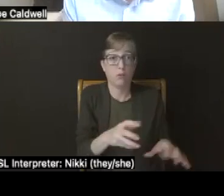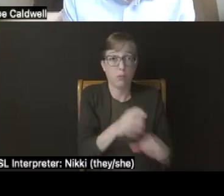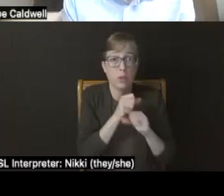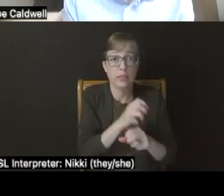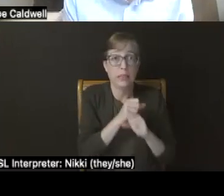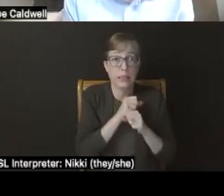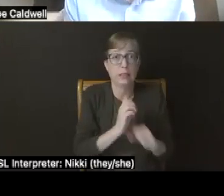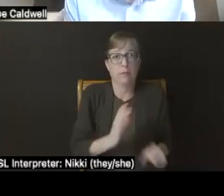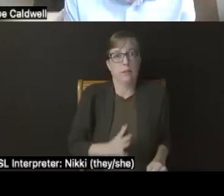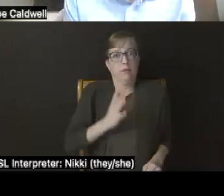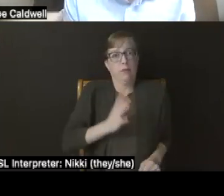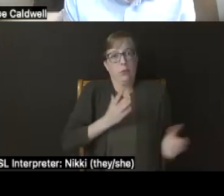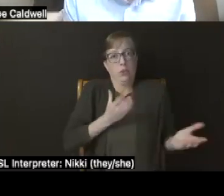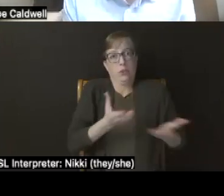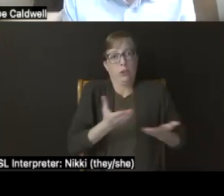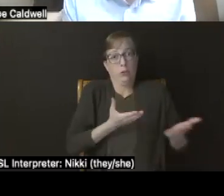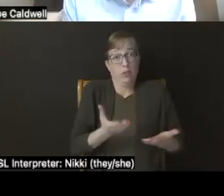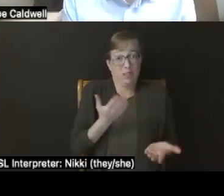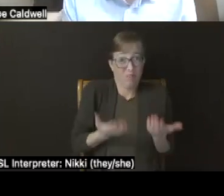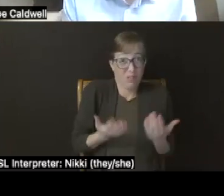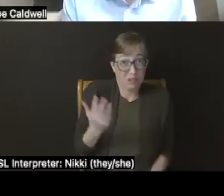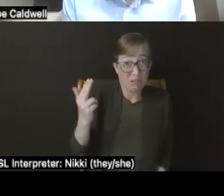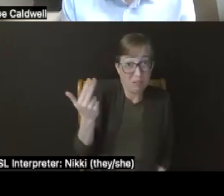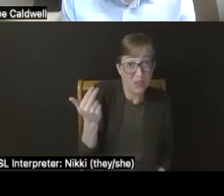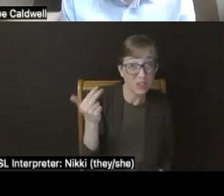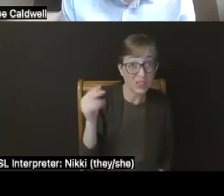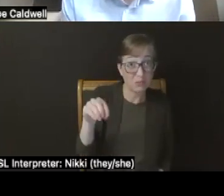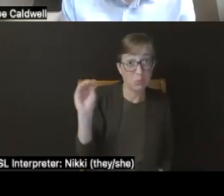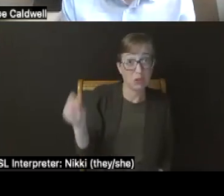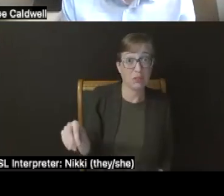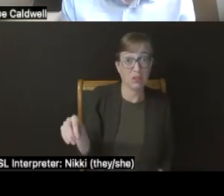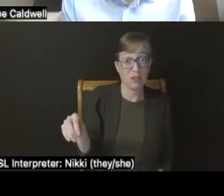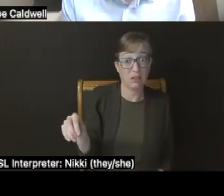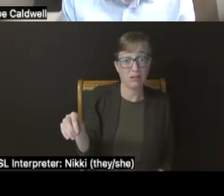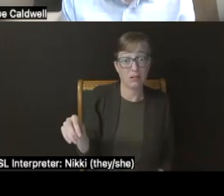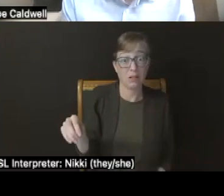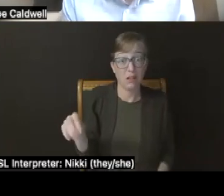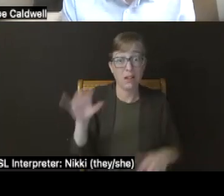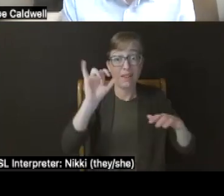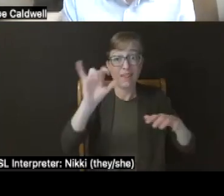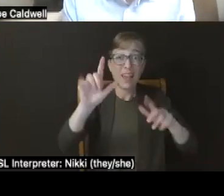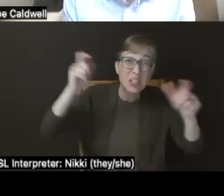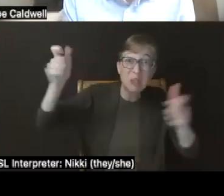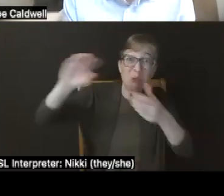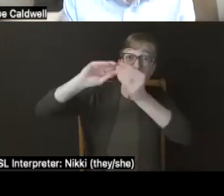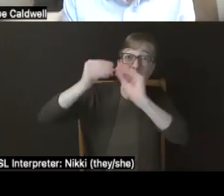Only about 13% of people get any formal paid service.